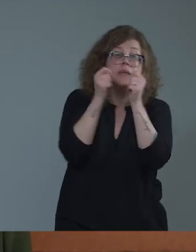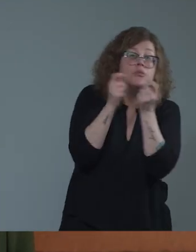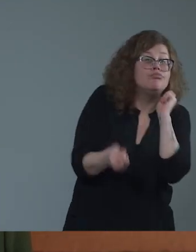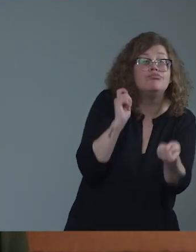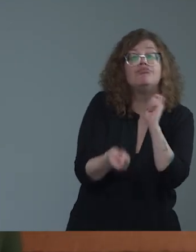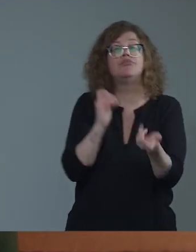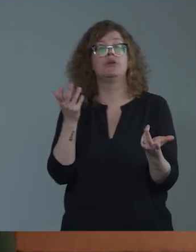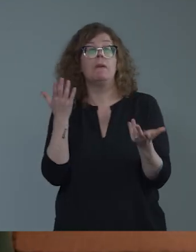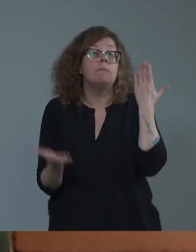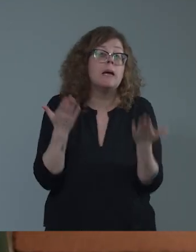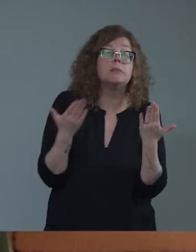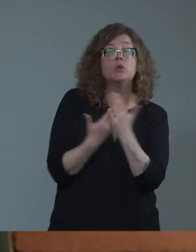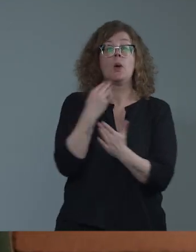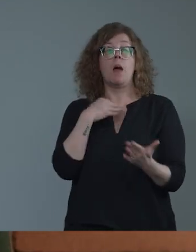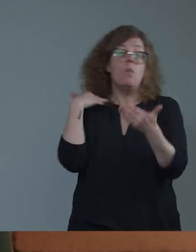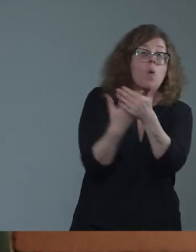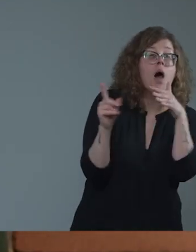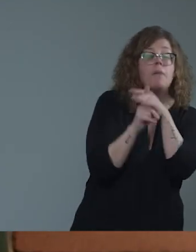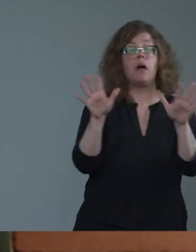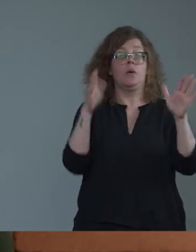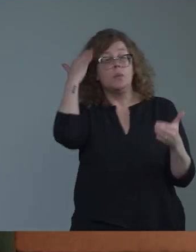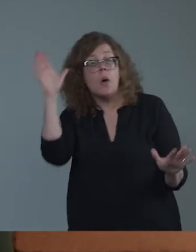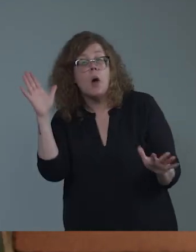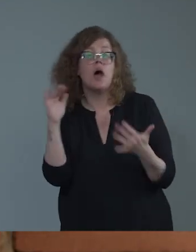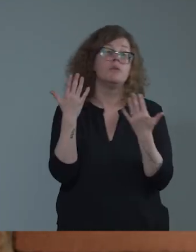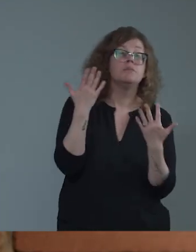to the original intent of the project, so that as things happen — because public art